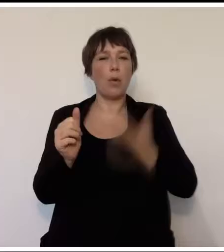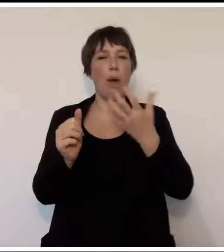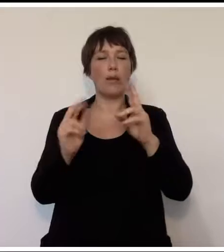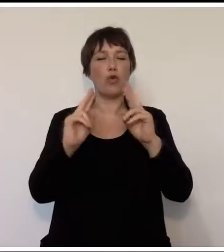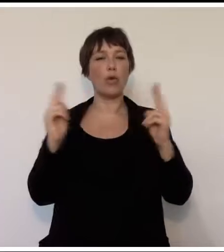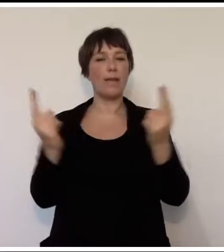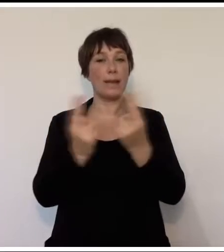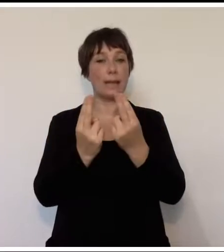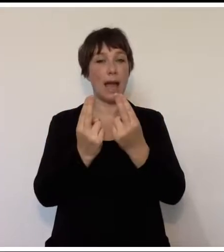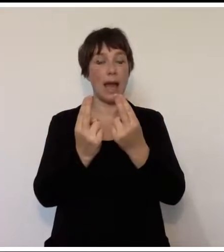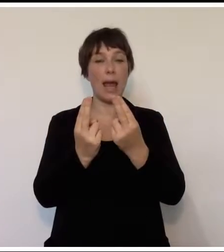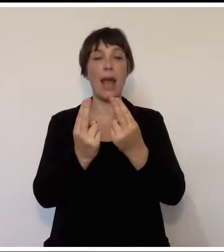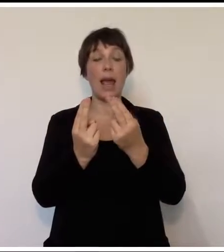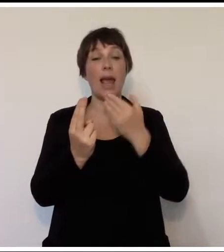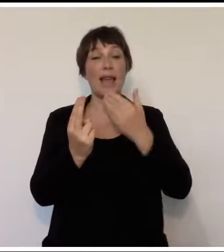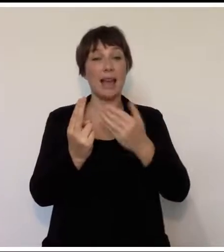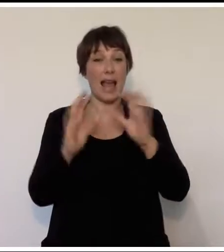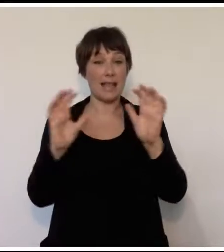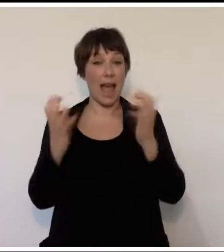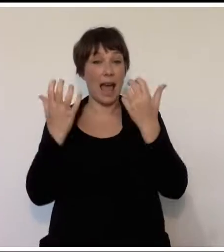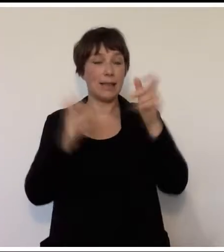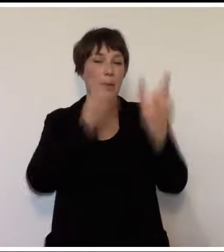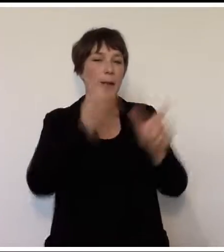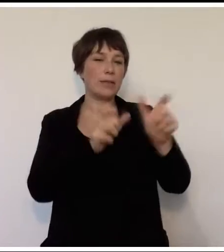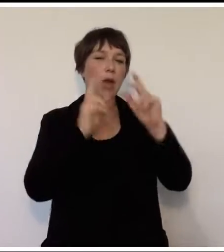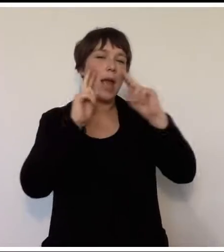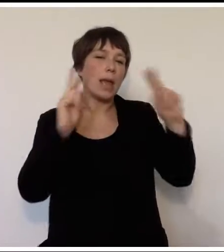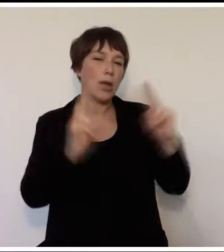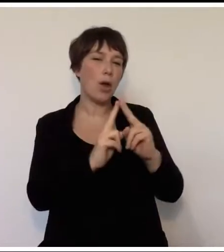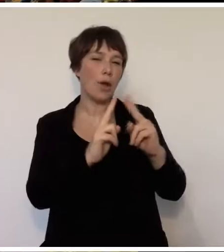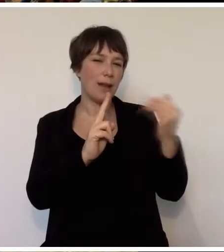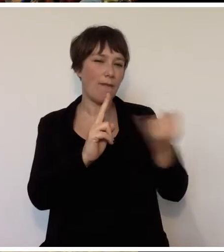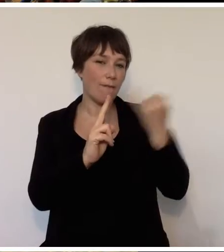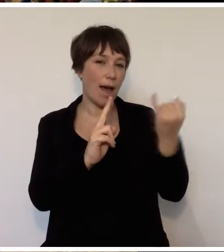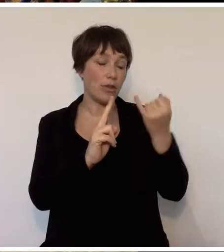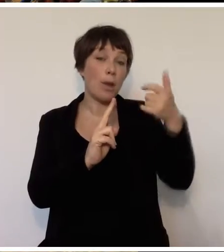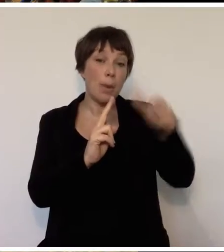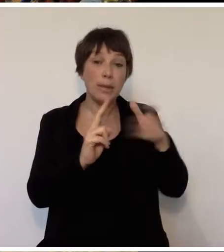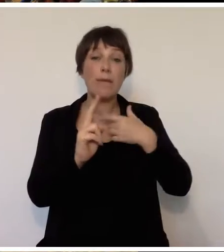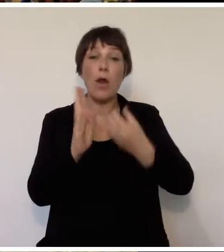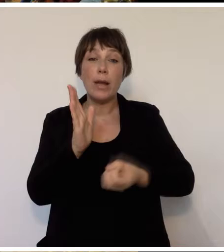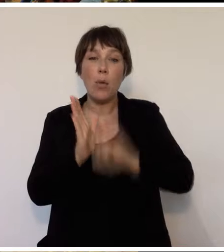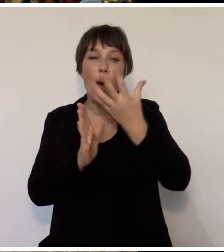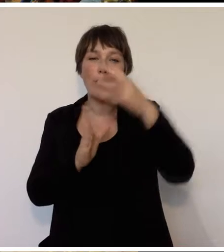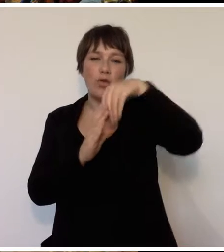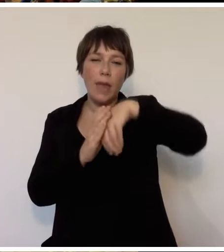arte migrante is based on the idea that art is a universal language that favored the meeting and